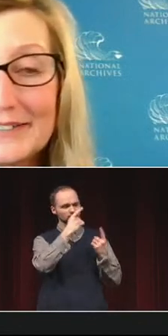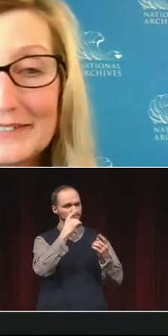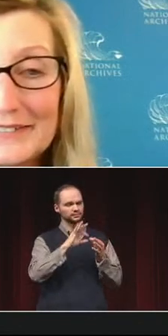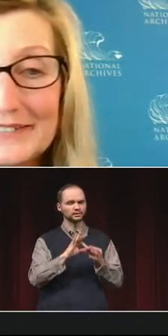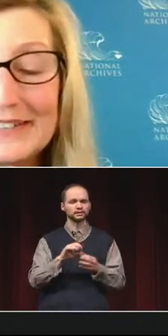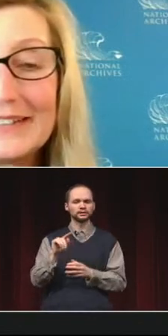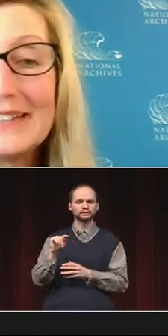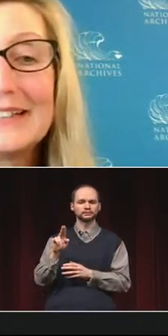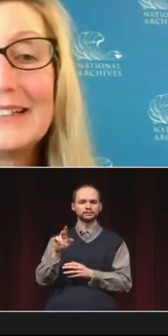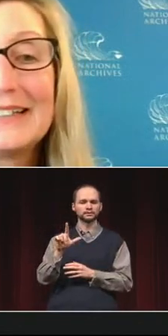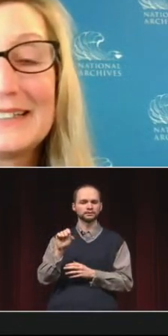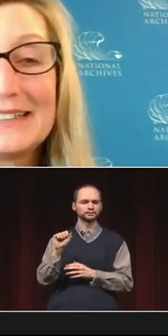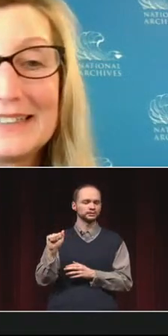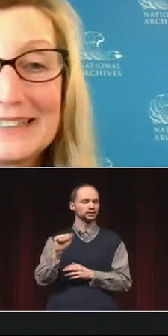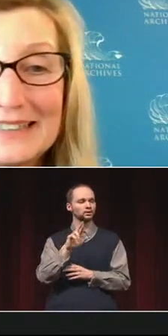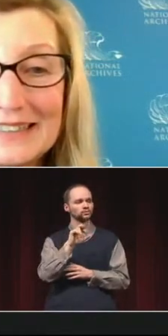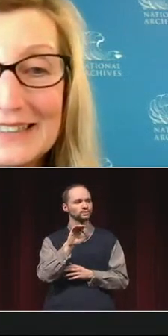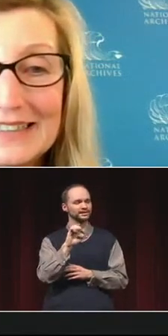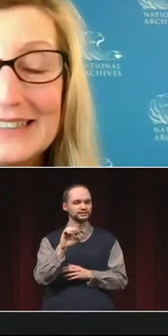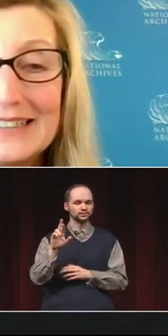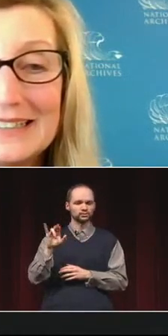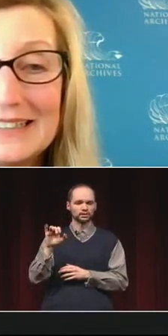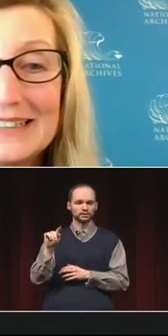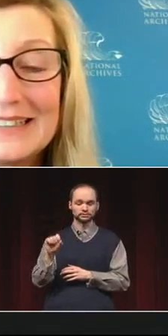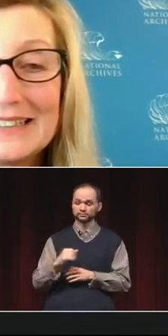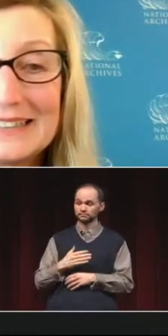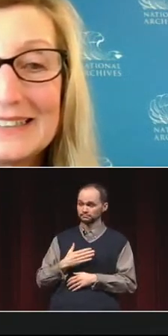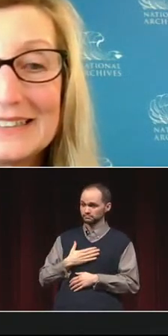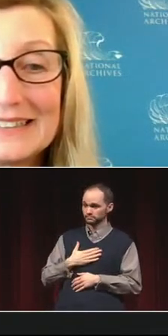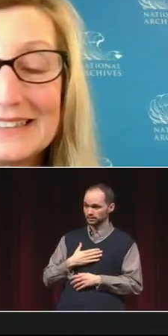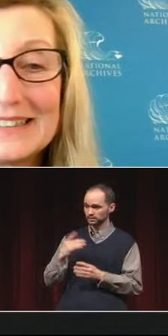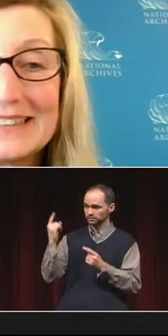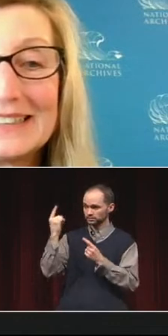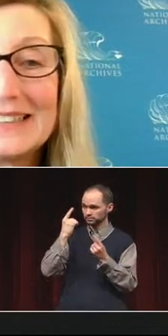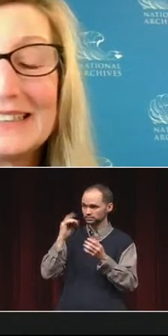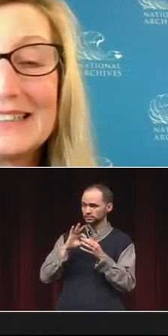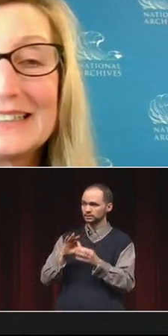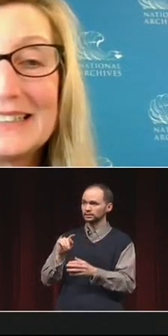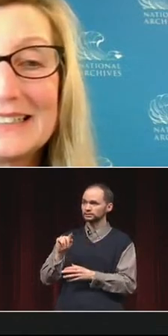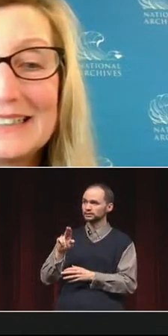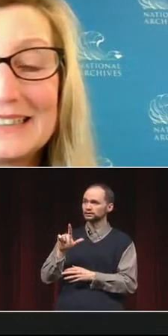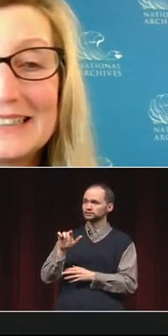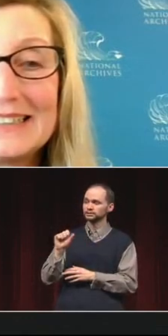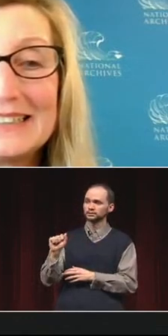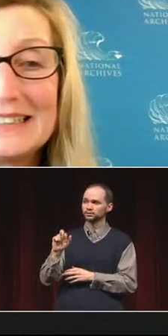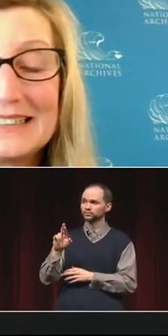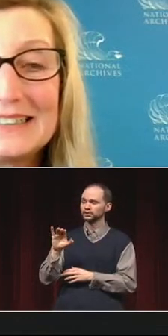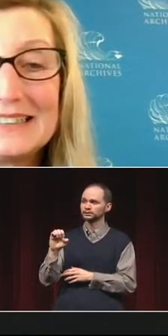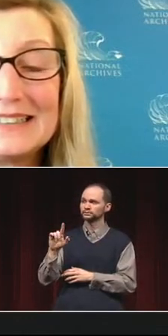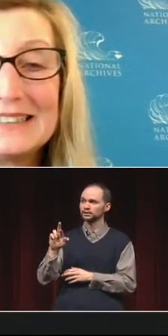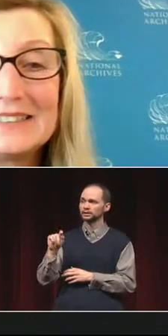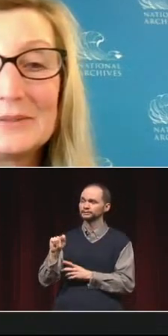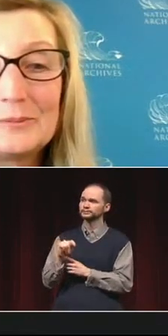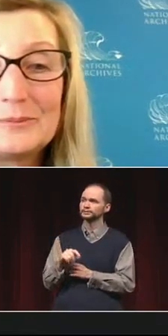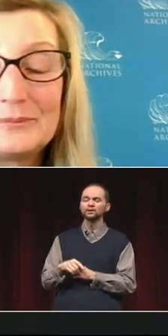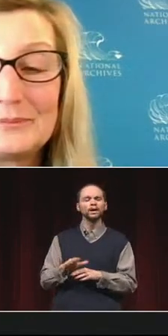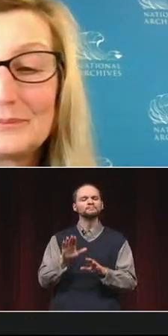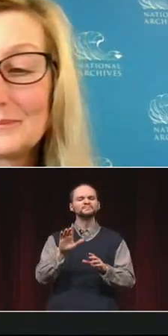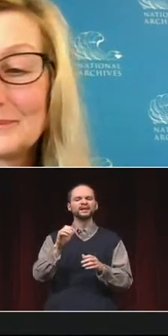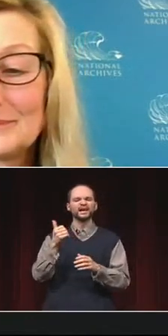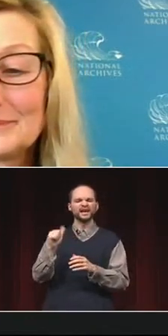: My thoughts on the Tulsa race riots. When any riot occurs it is an aftershock to